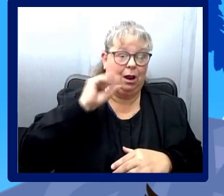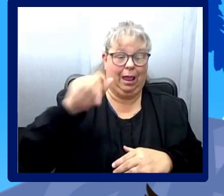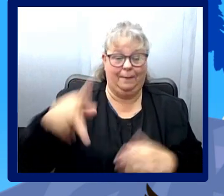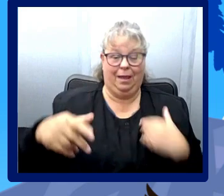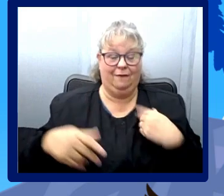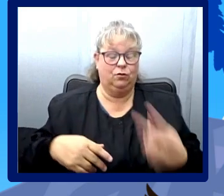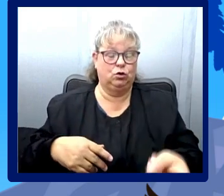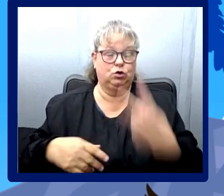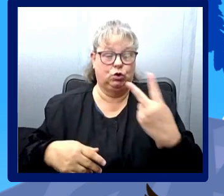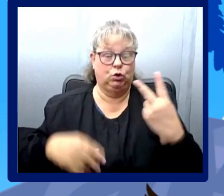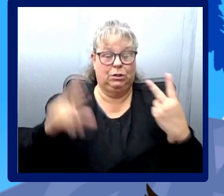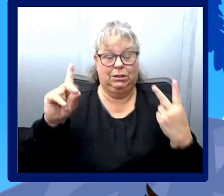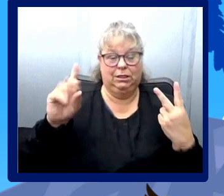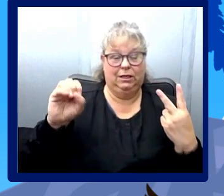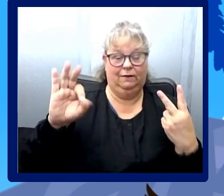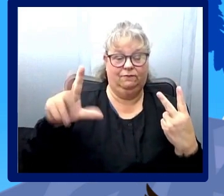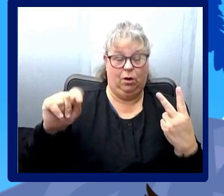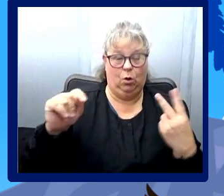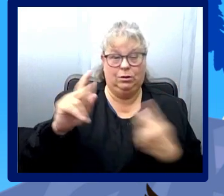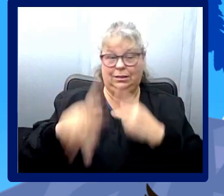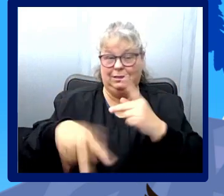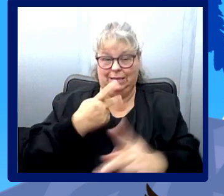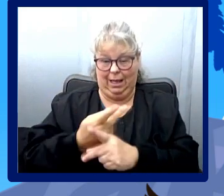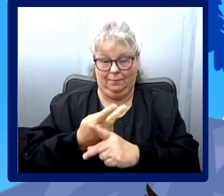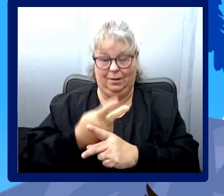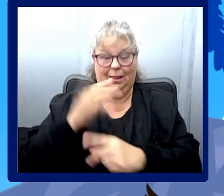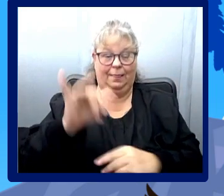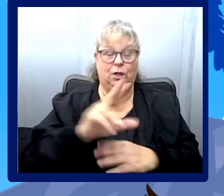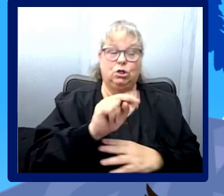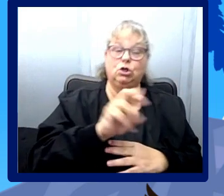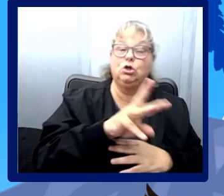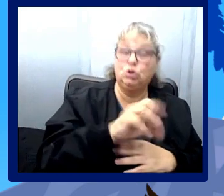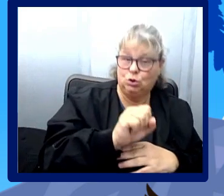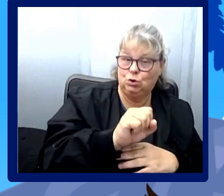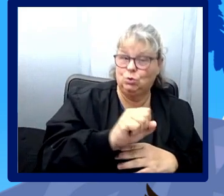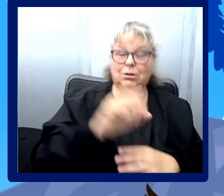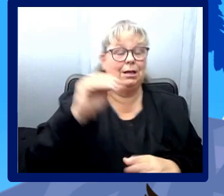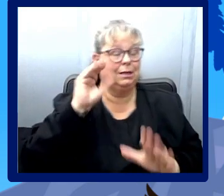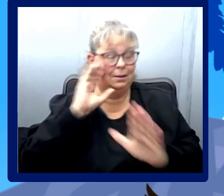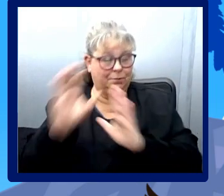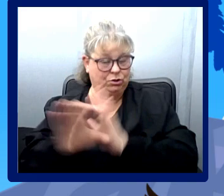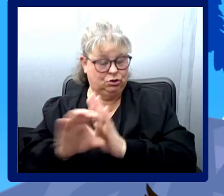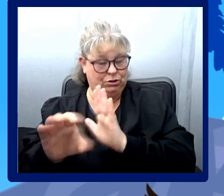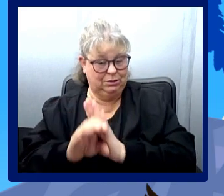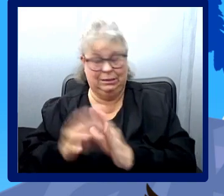that's news and images. Think of content types as if they are a template